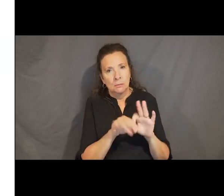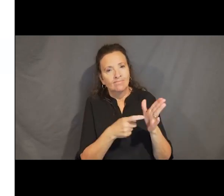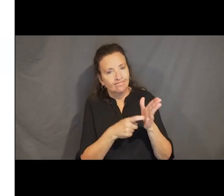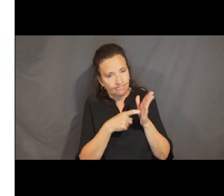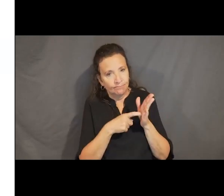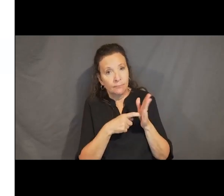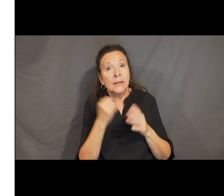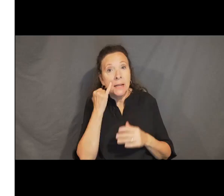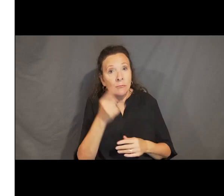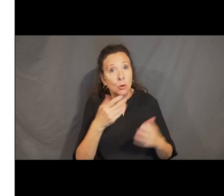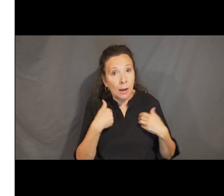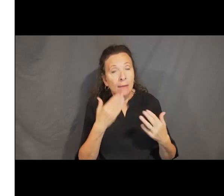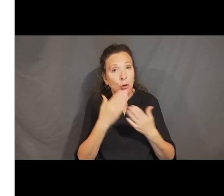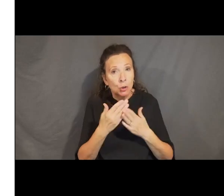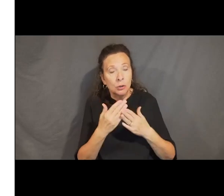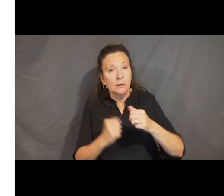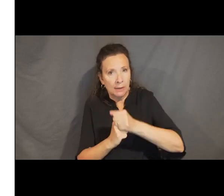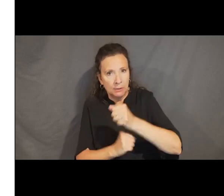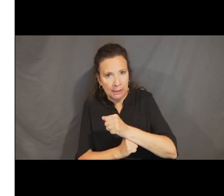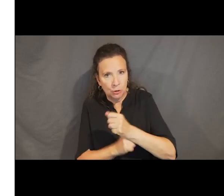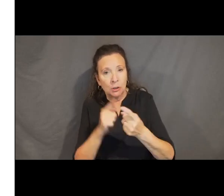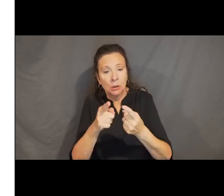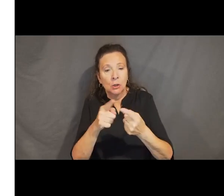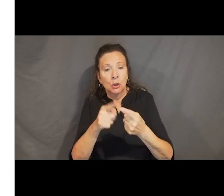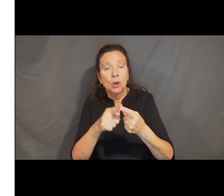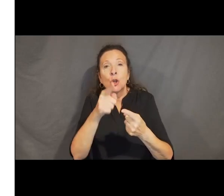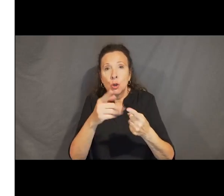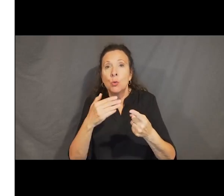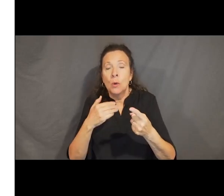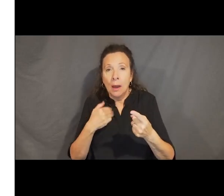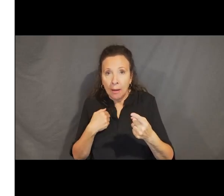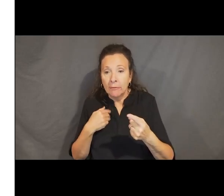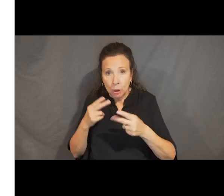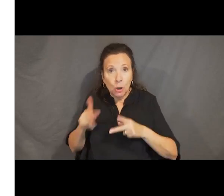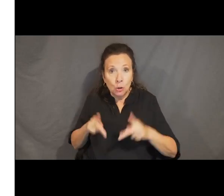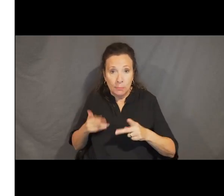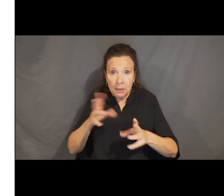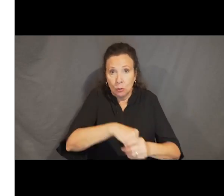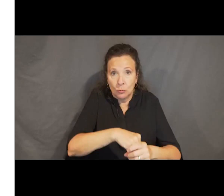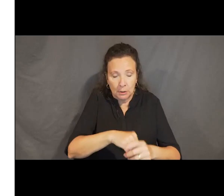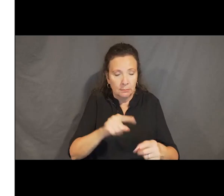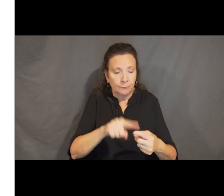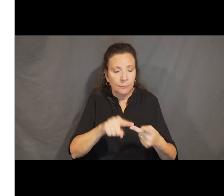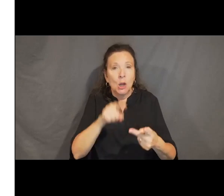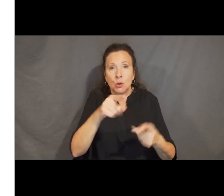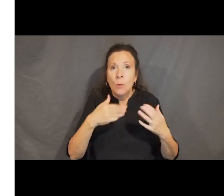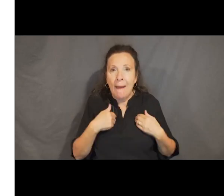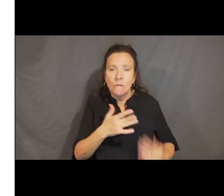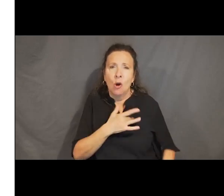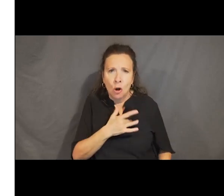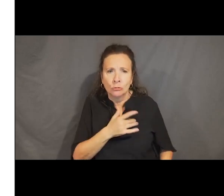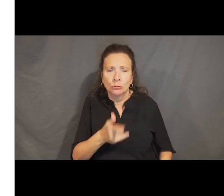You have included humans. You have a heart. You care about accessibility. You need a big store